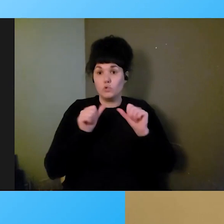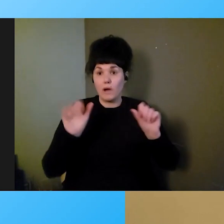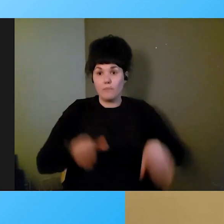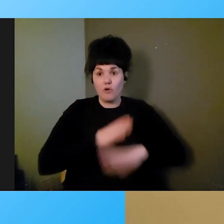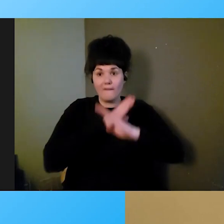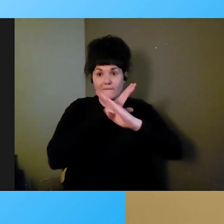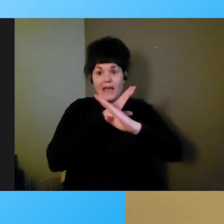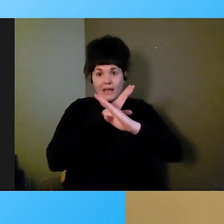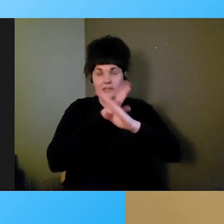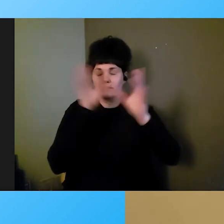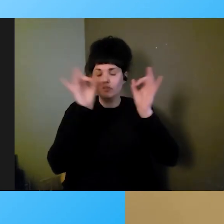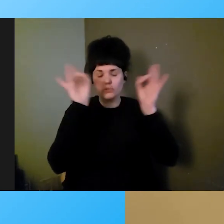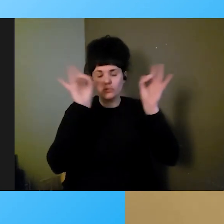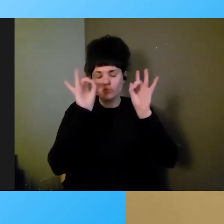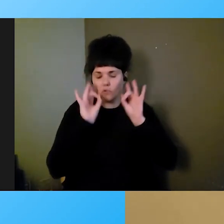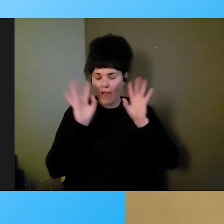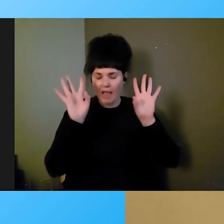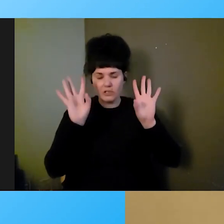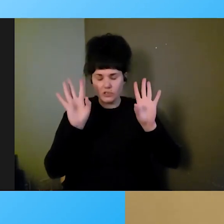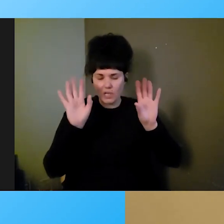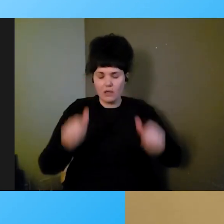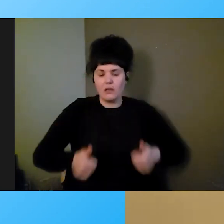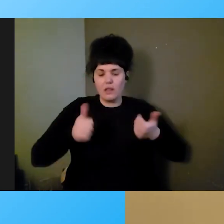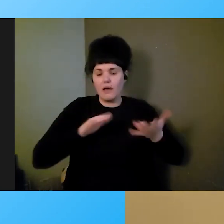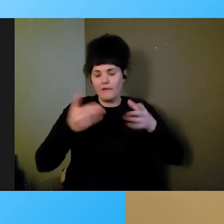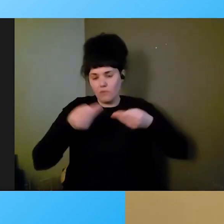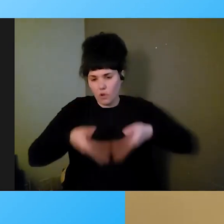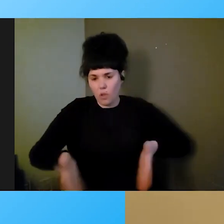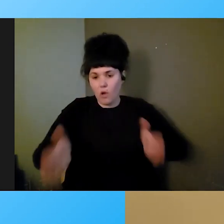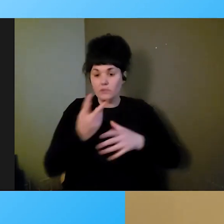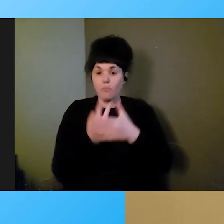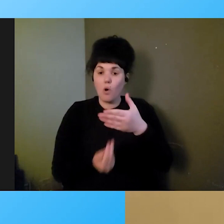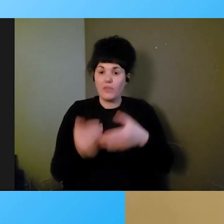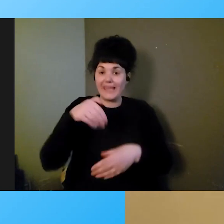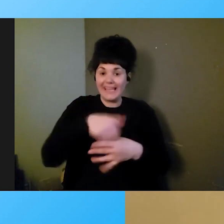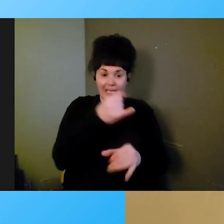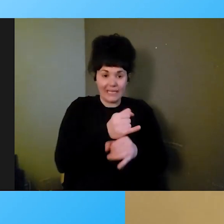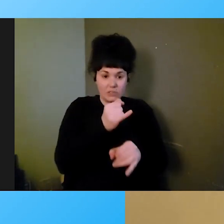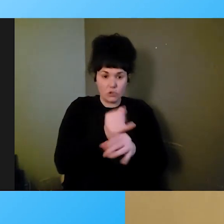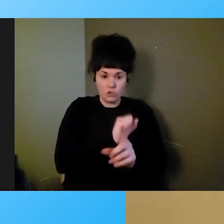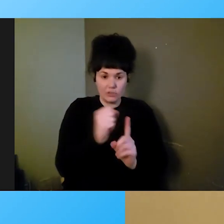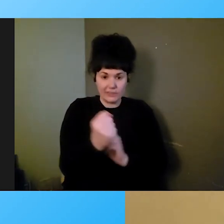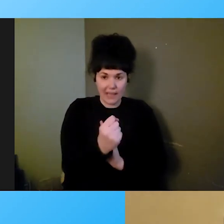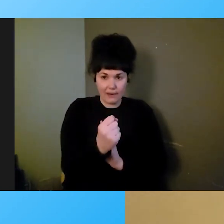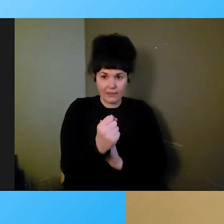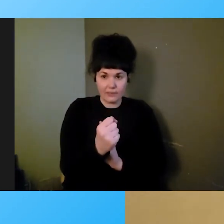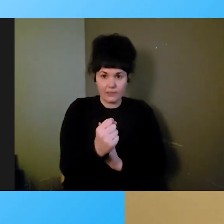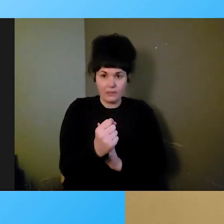the tragic loss of life, both in institutional settings, nursing